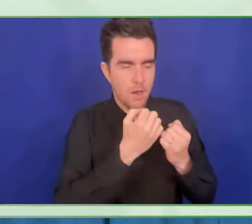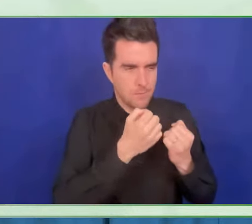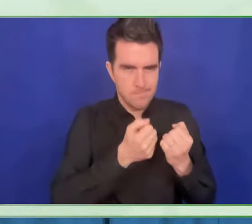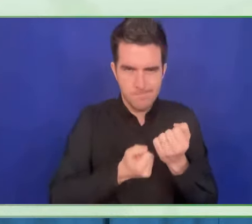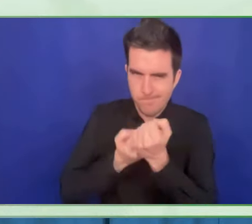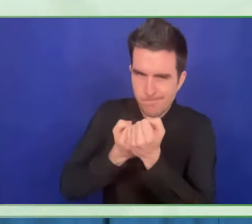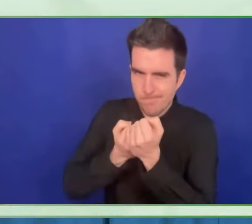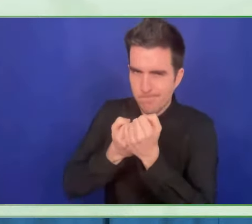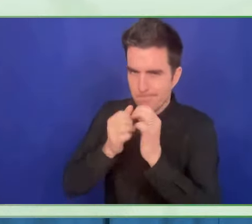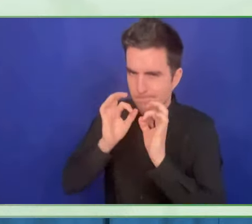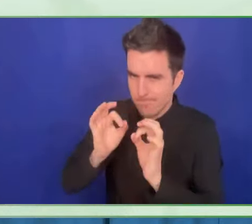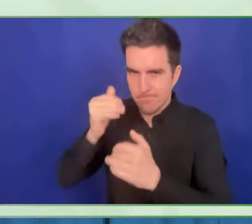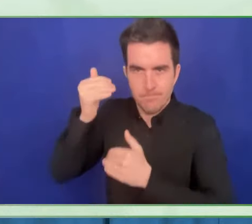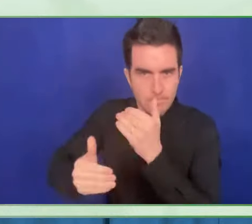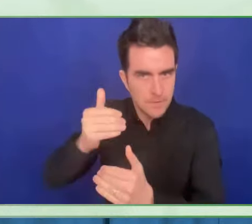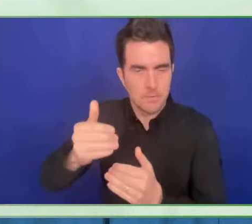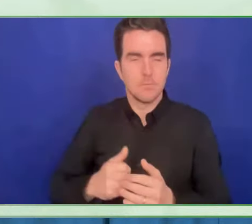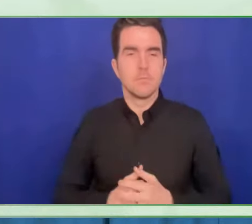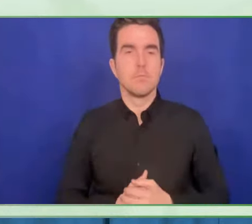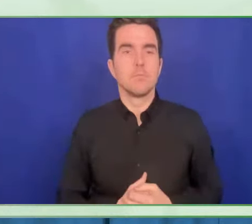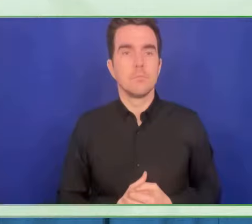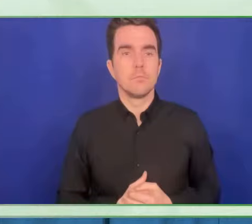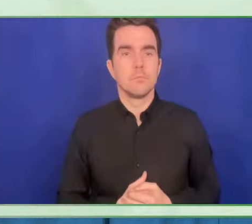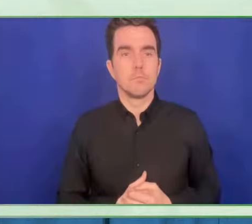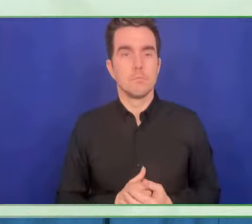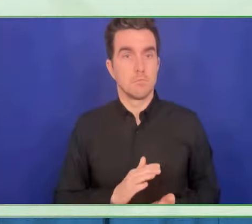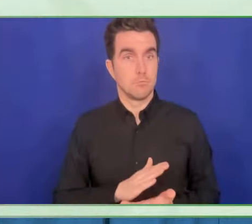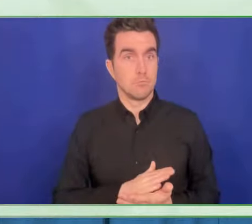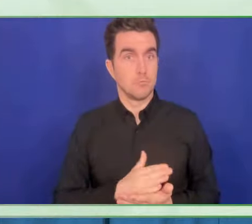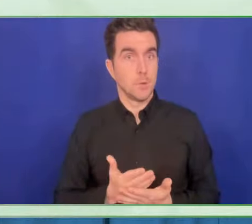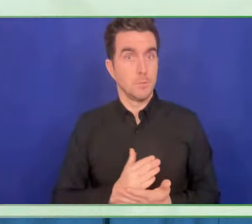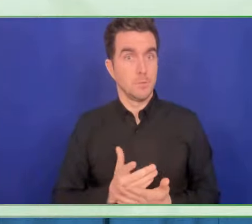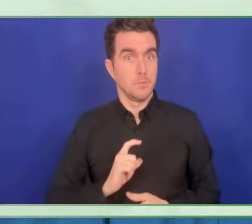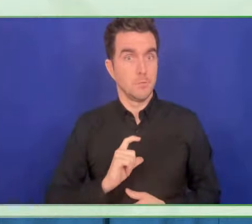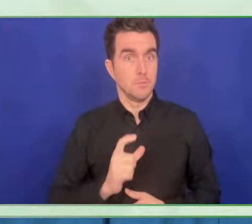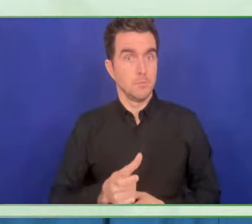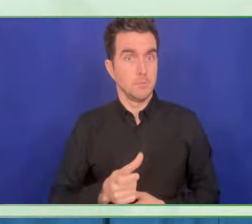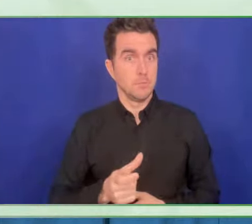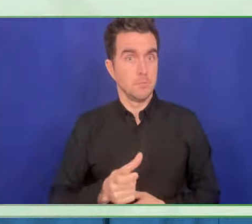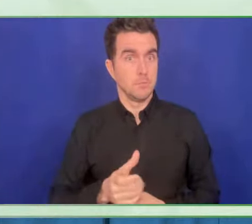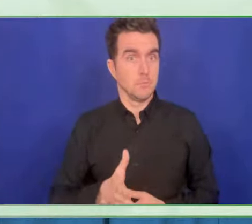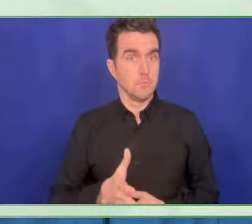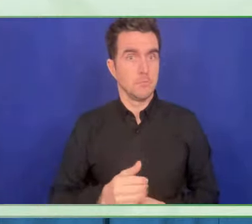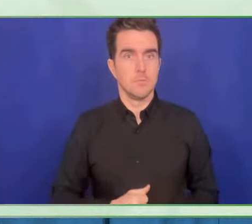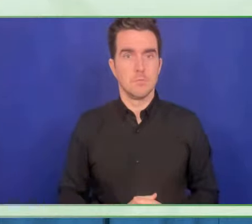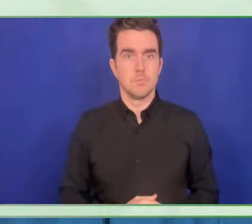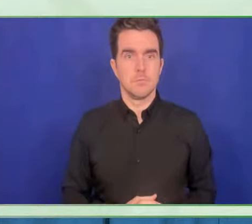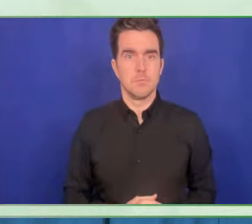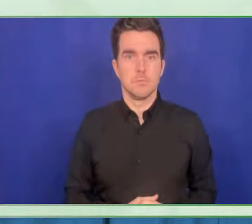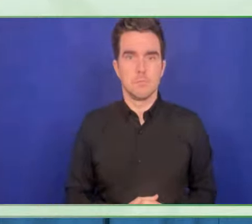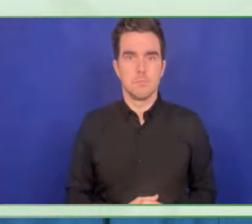Without these social services of quality the society will not be